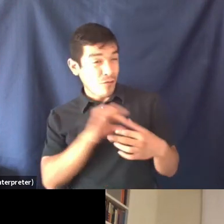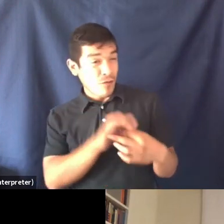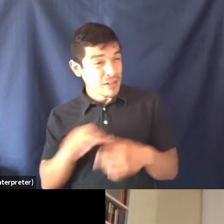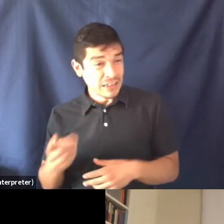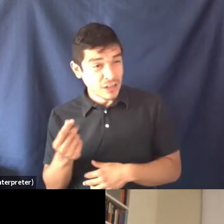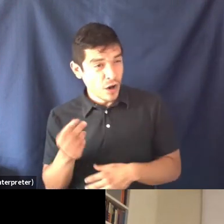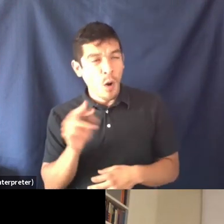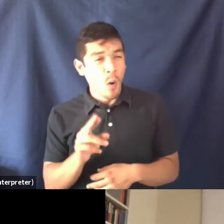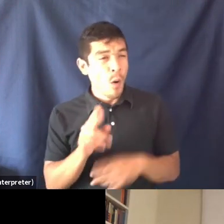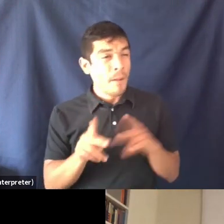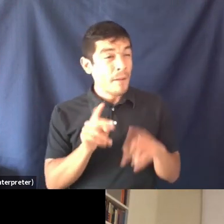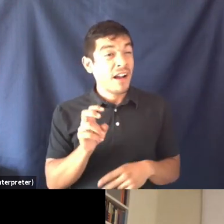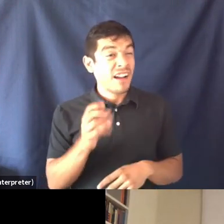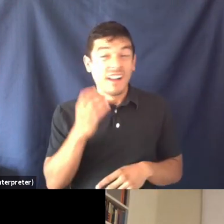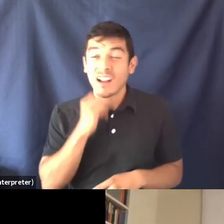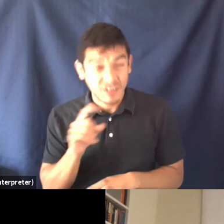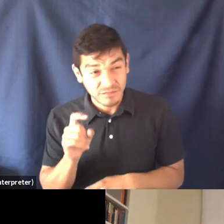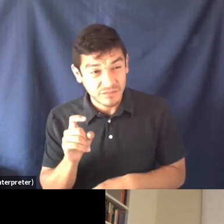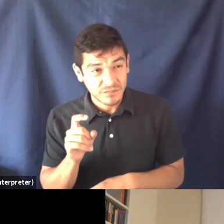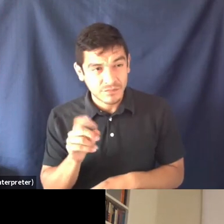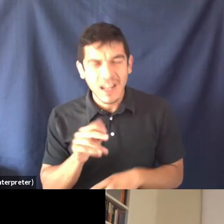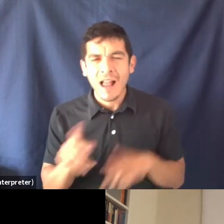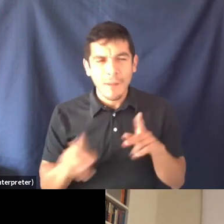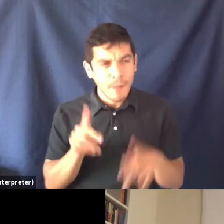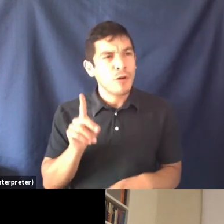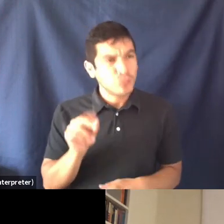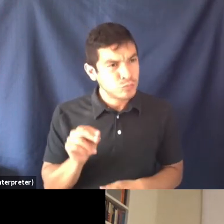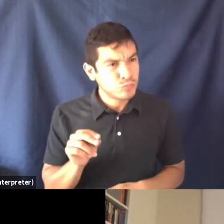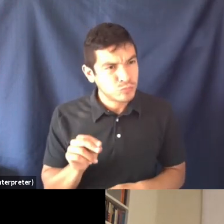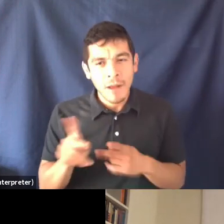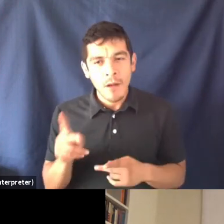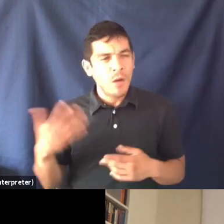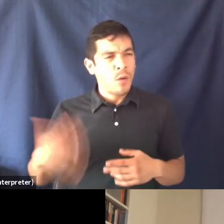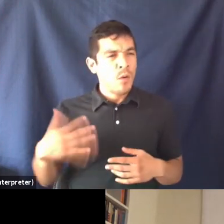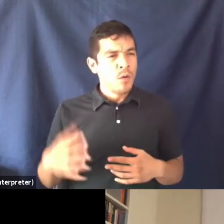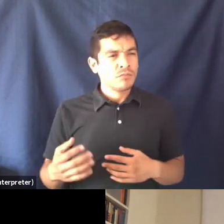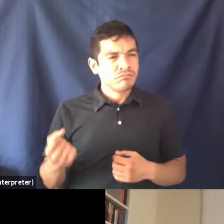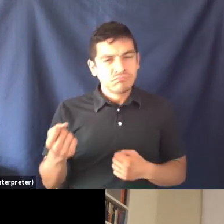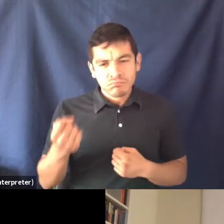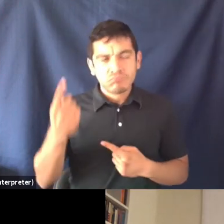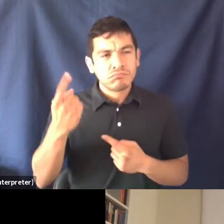And people do and it resonates with people and people read so much into Zeytin her eyes